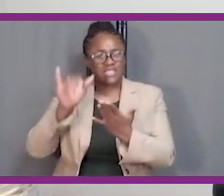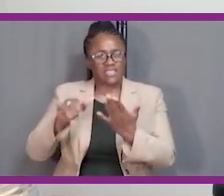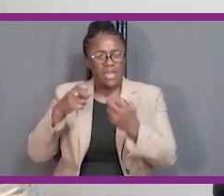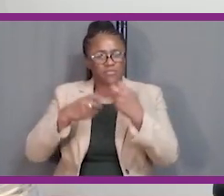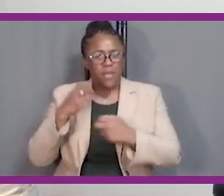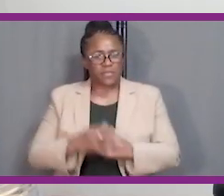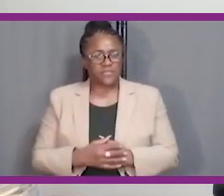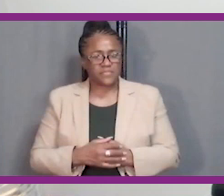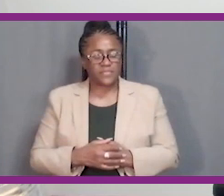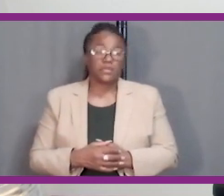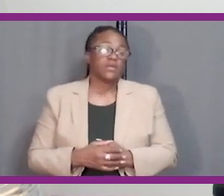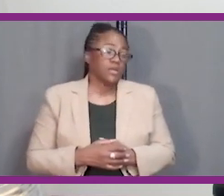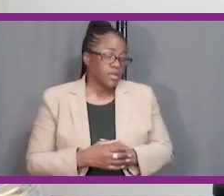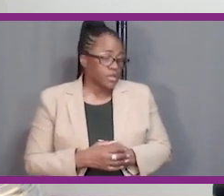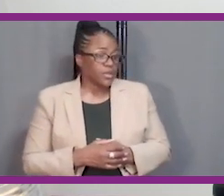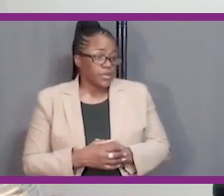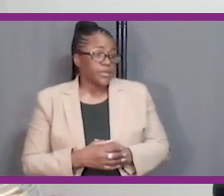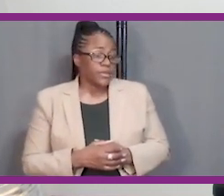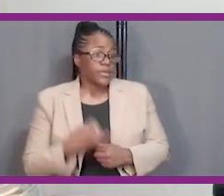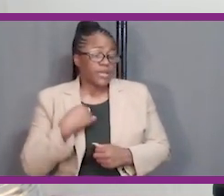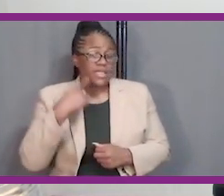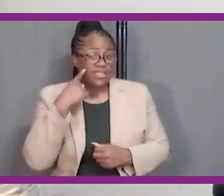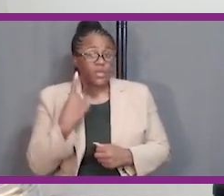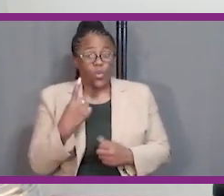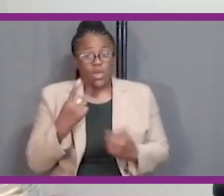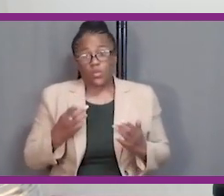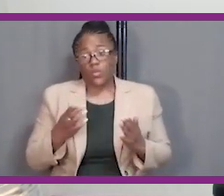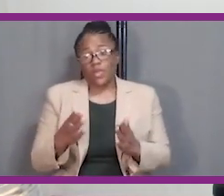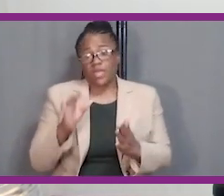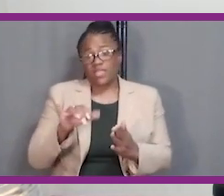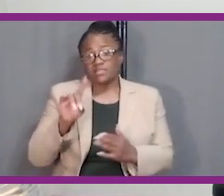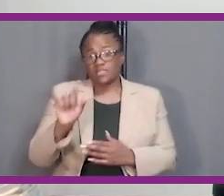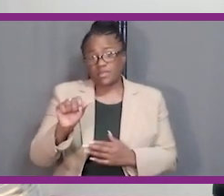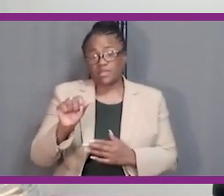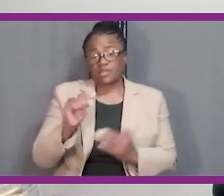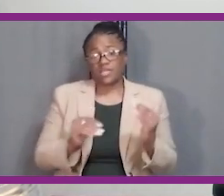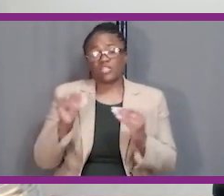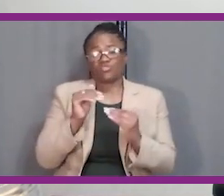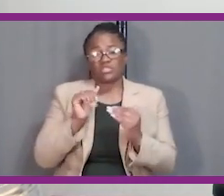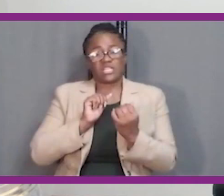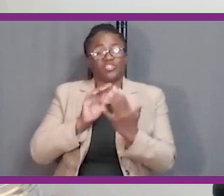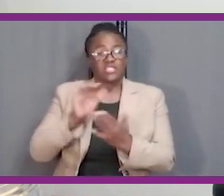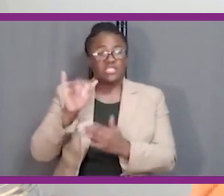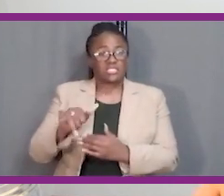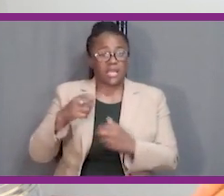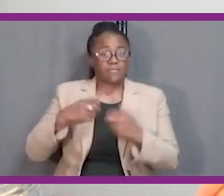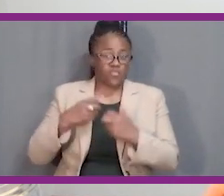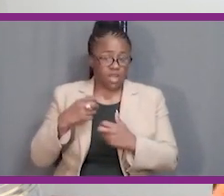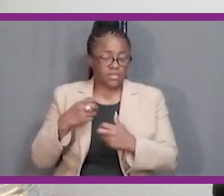justice framework addresses this problem is again, that I think from a disability perspective,